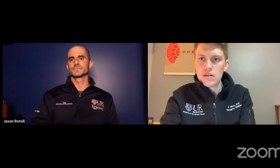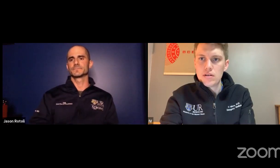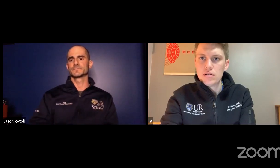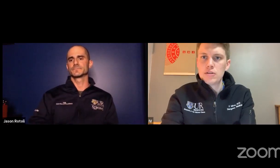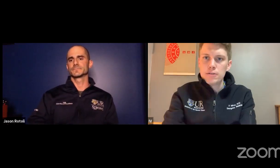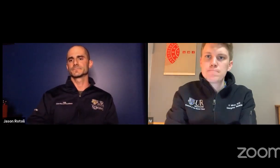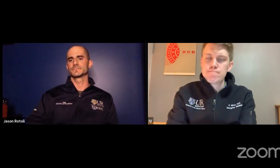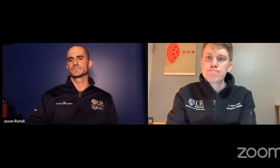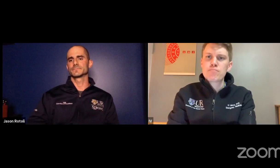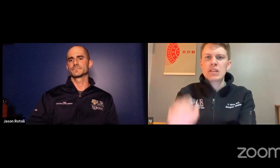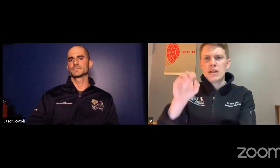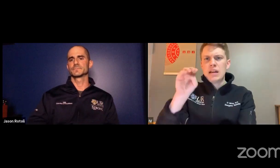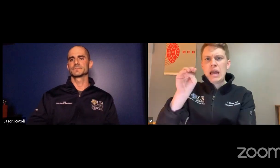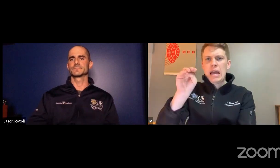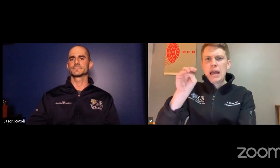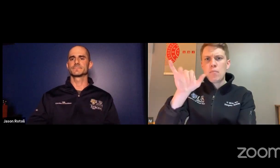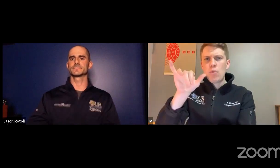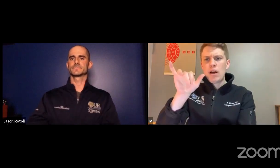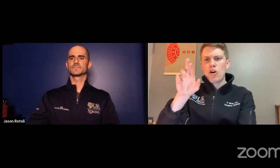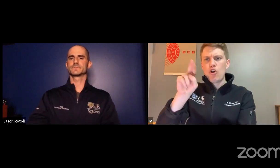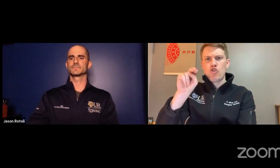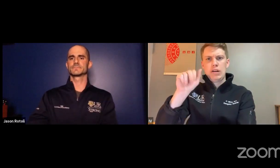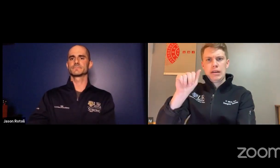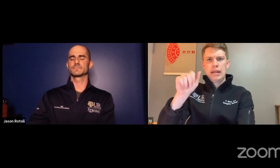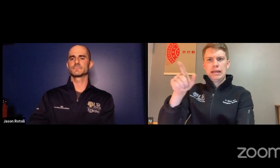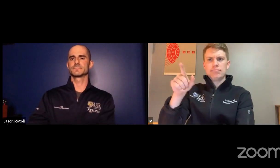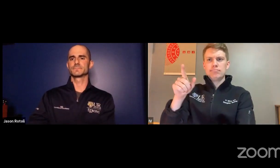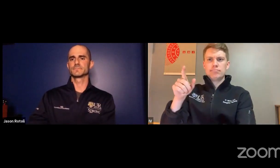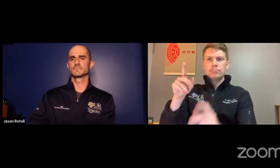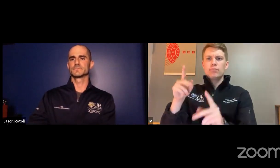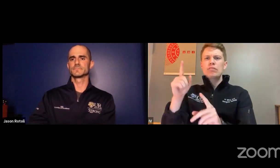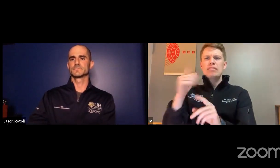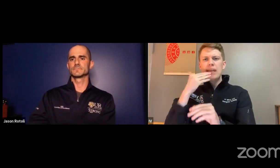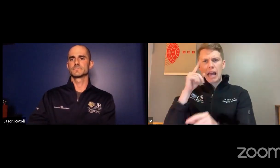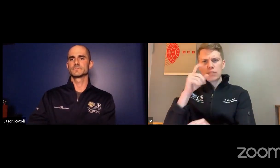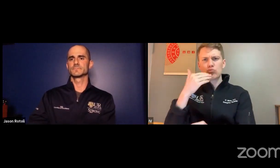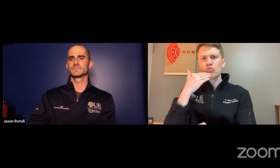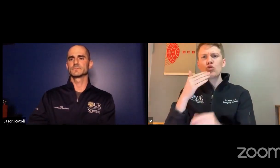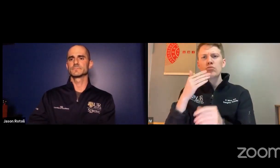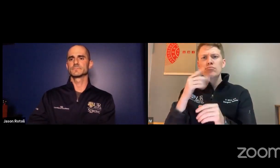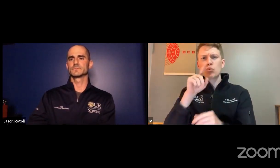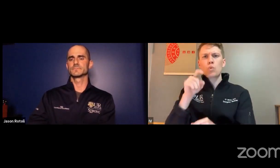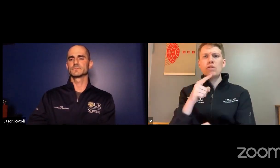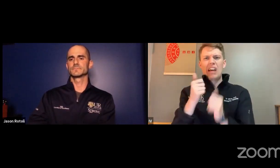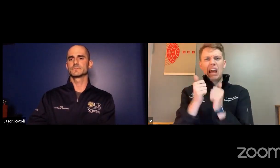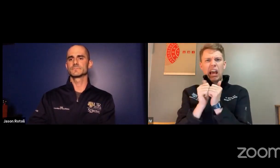to the emergency room immediately. Please, do not go to urgent care